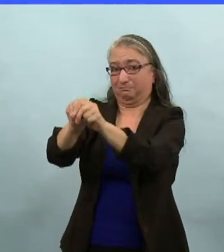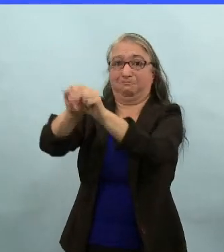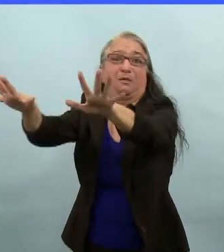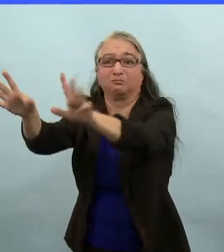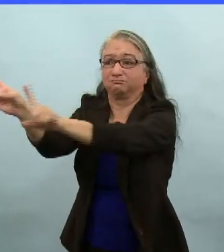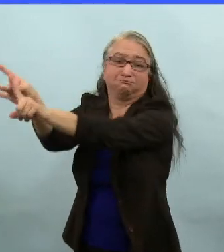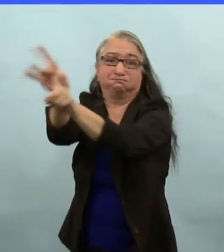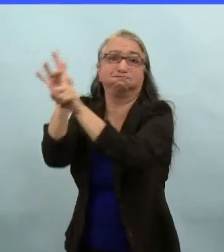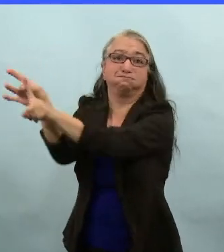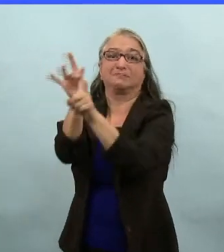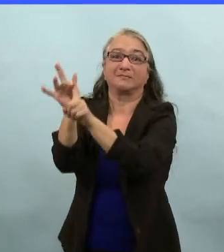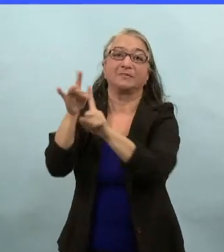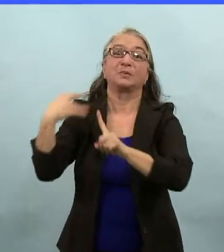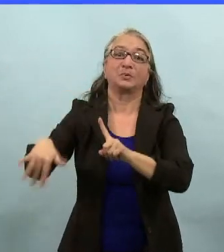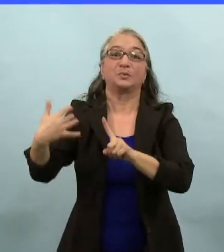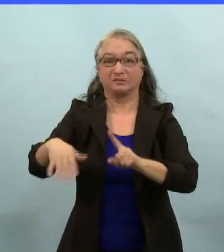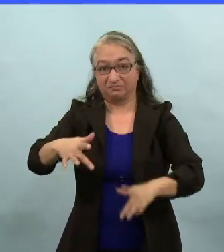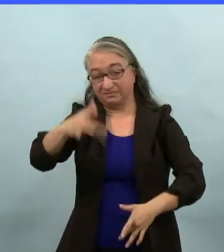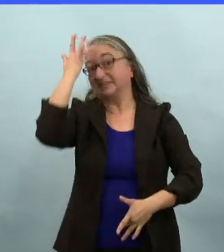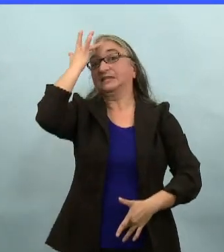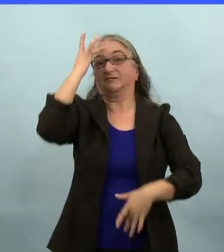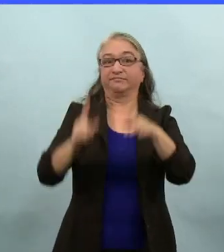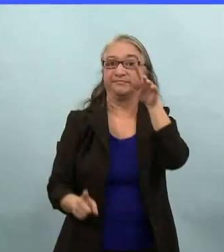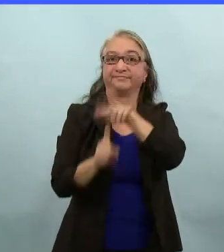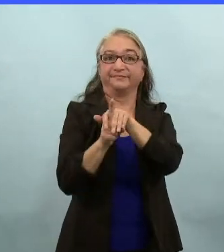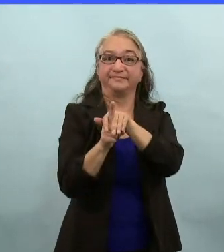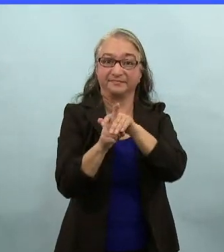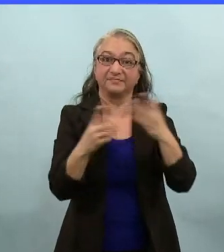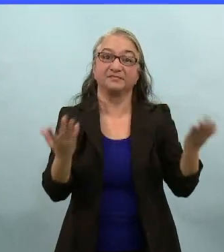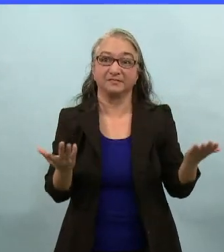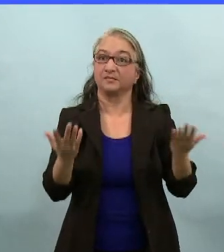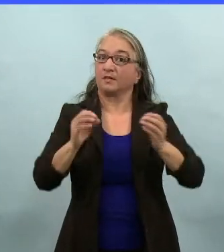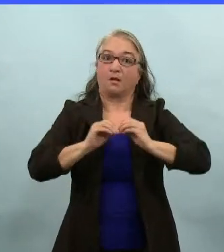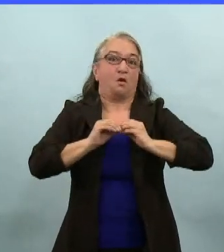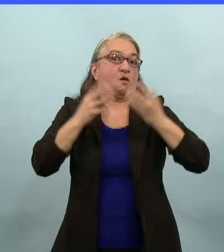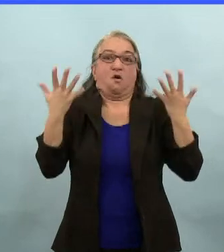they may be symptomatic already and they may be already exposing other people as well